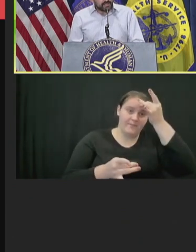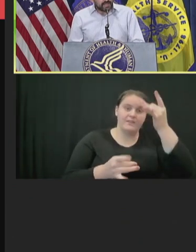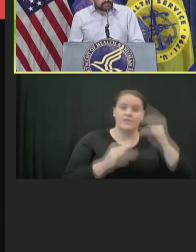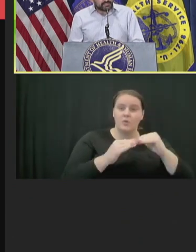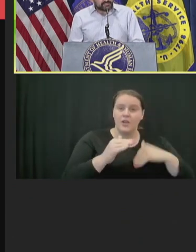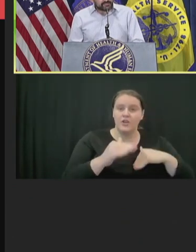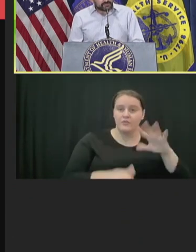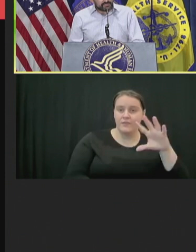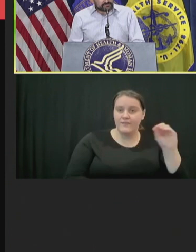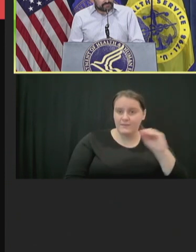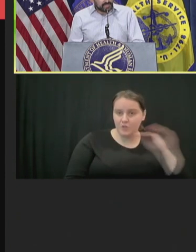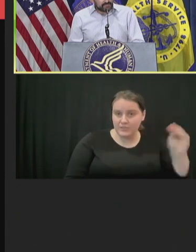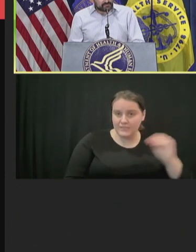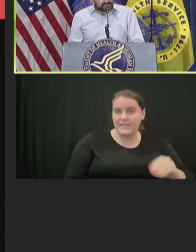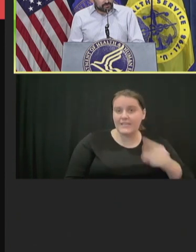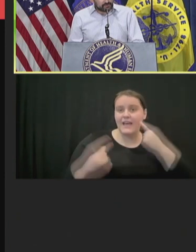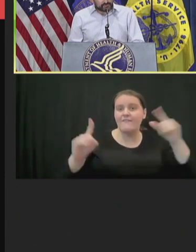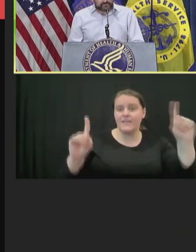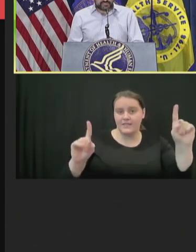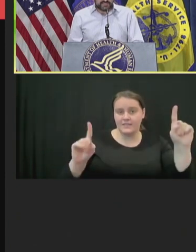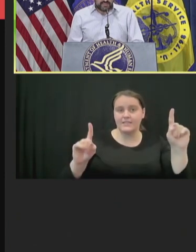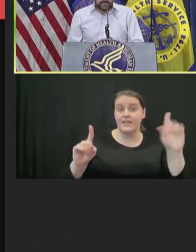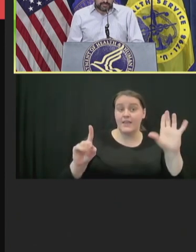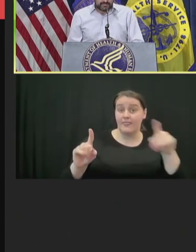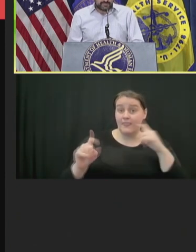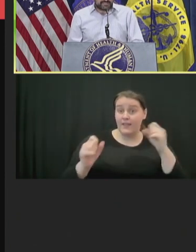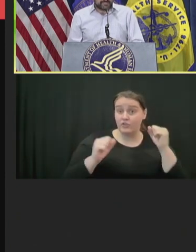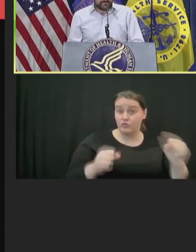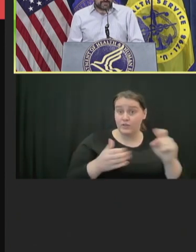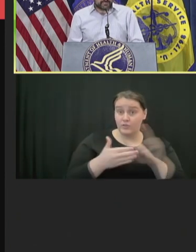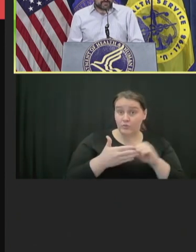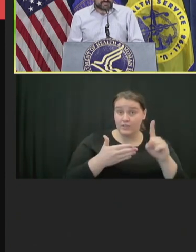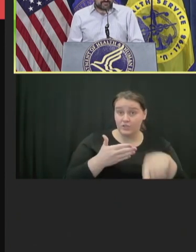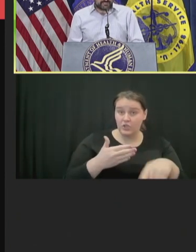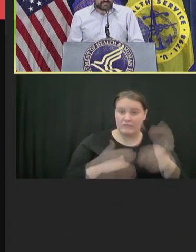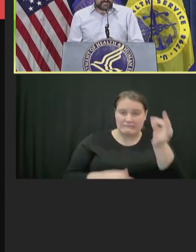And it's the strength of that result which just barely met the WHO's definition for